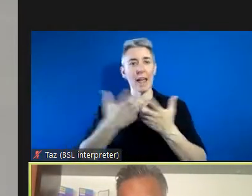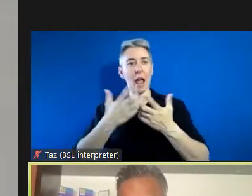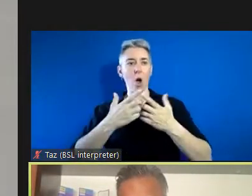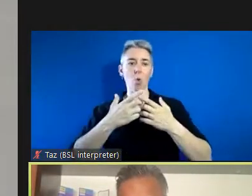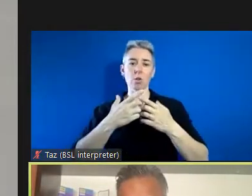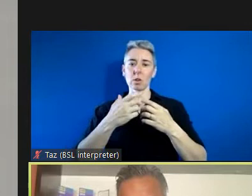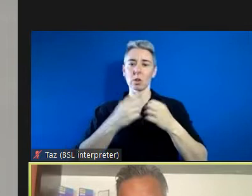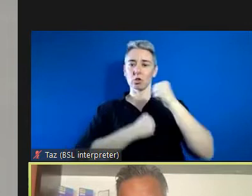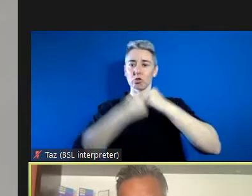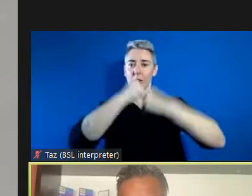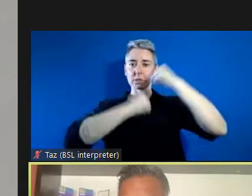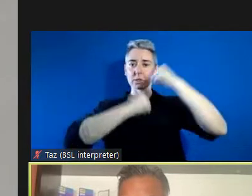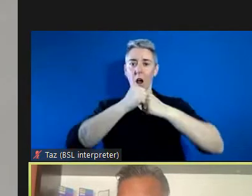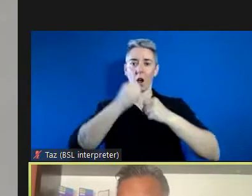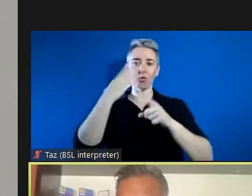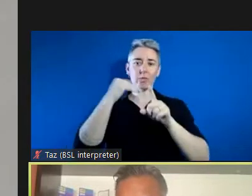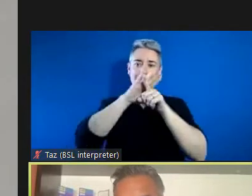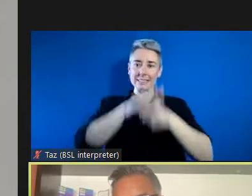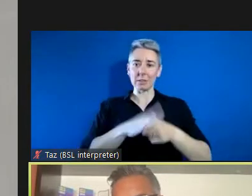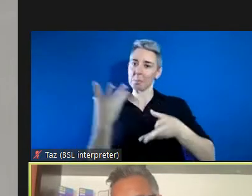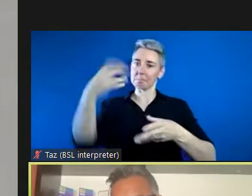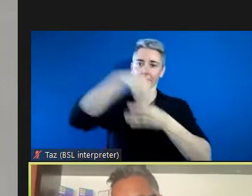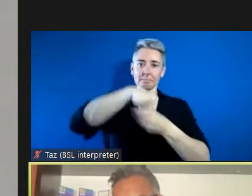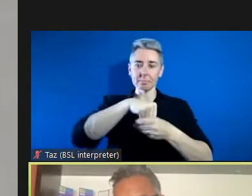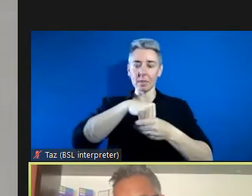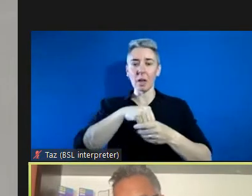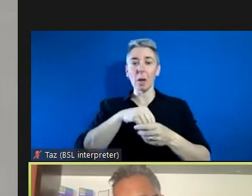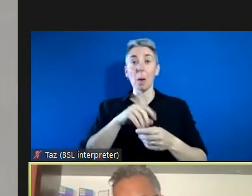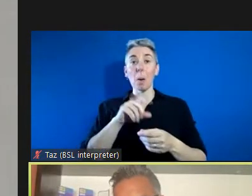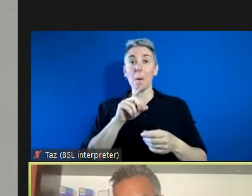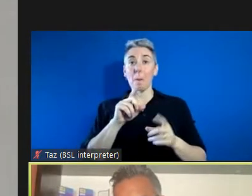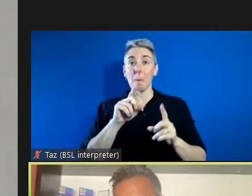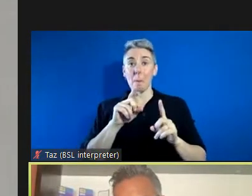plays a role. But in truth, there's no course in the world that can really undo